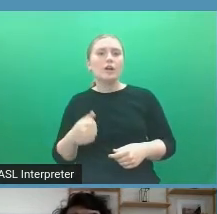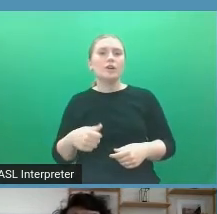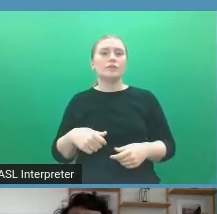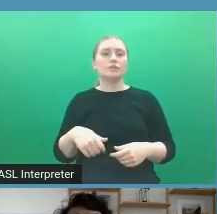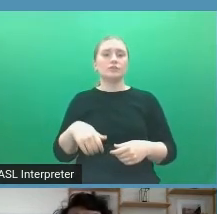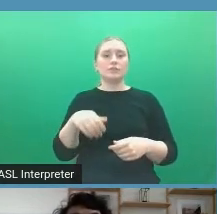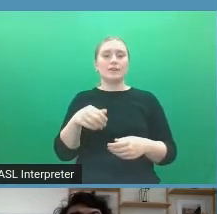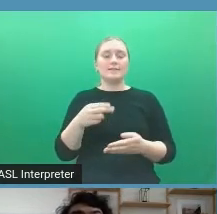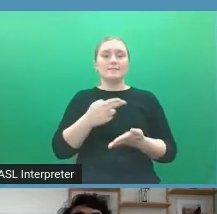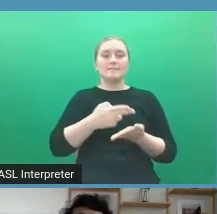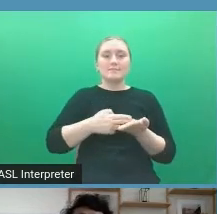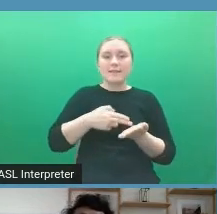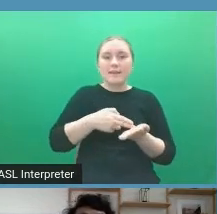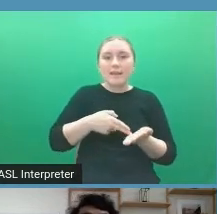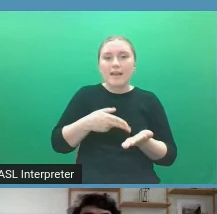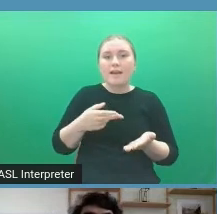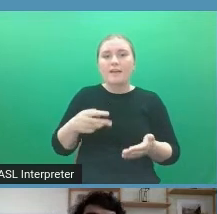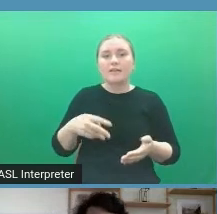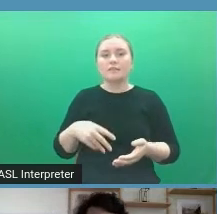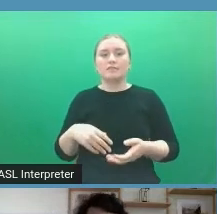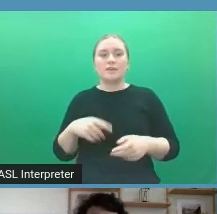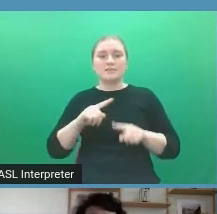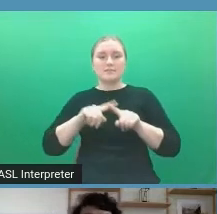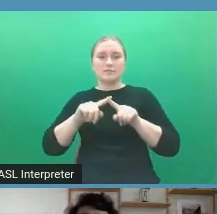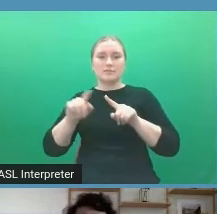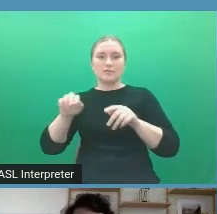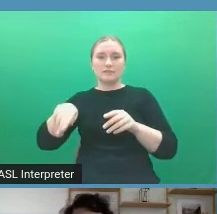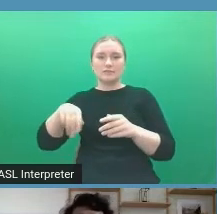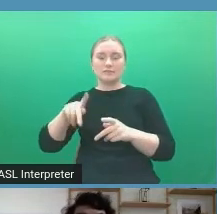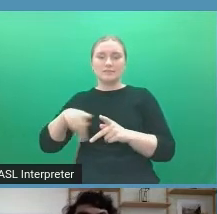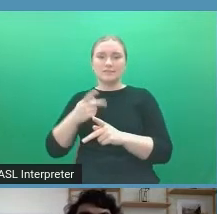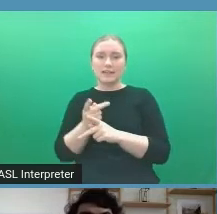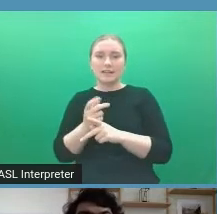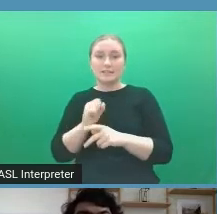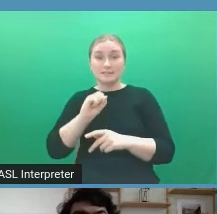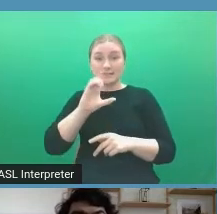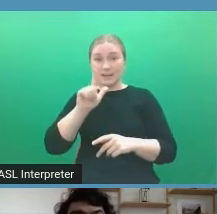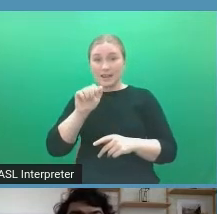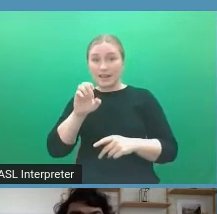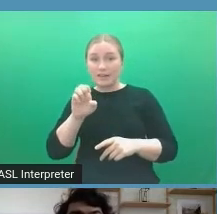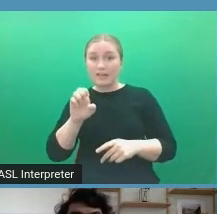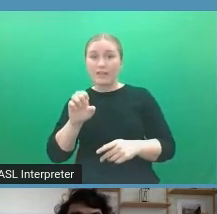kinds of things, and it can give you a sense of scale and a sense of the practice which by the way